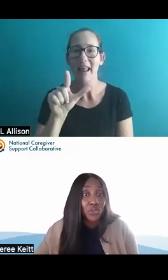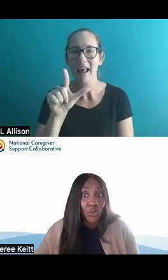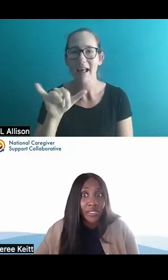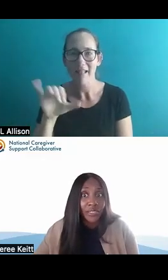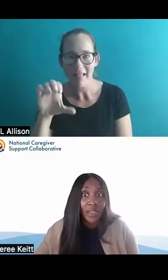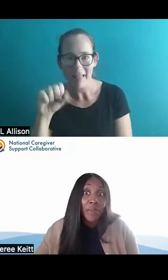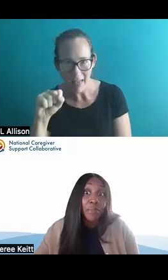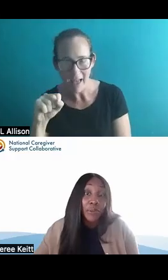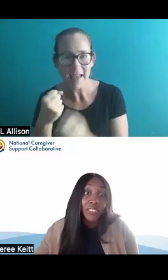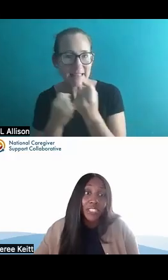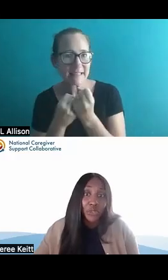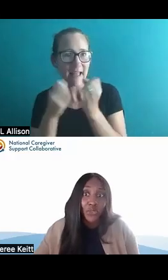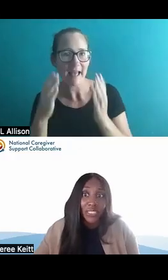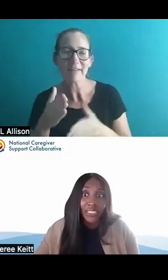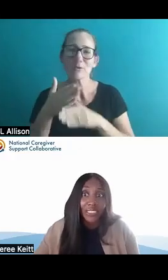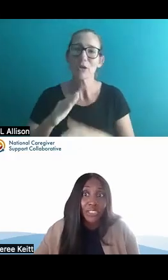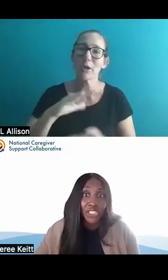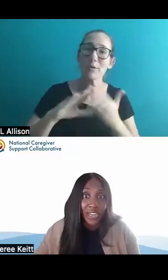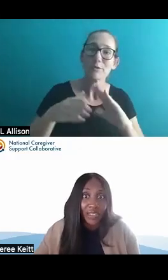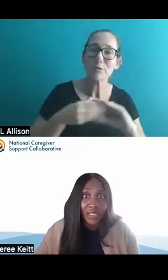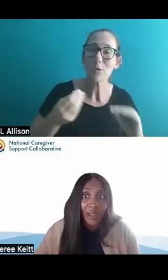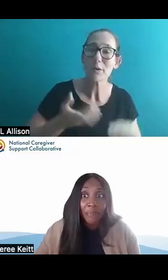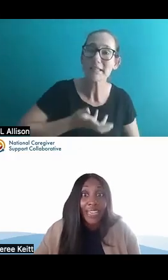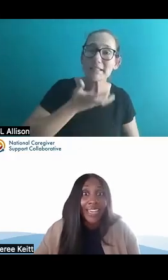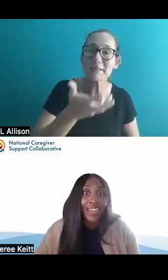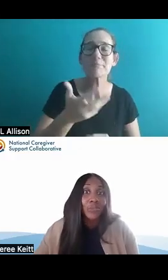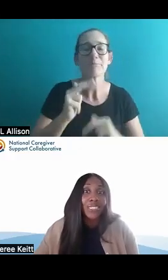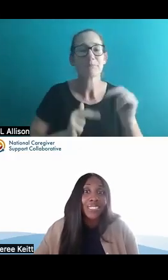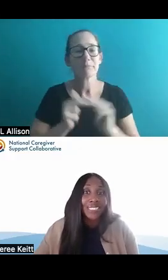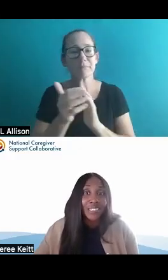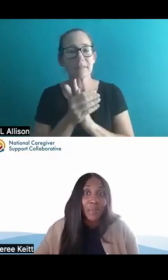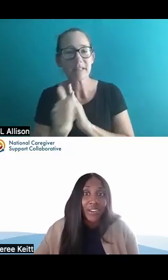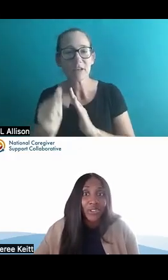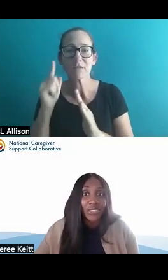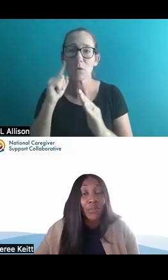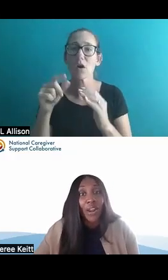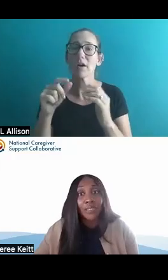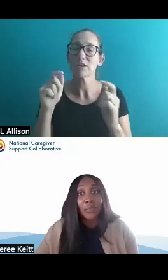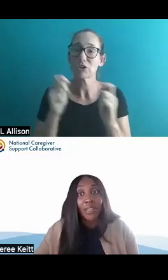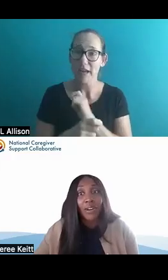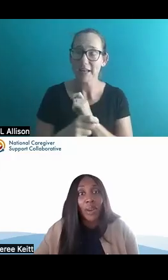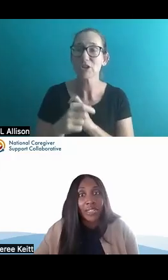stories, build skills for systems change, engage with decision makers and raise public awareness